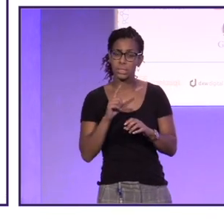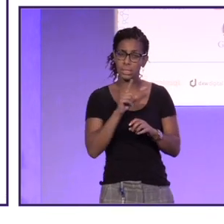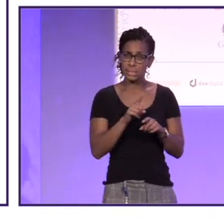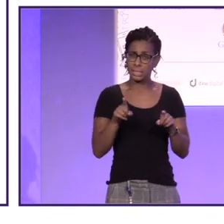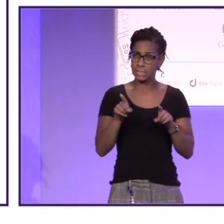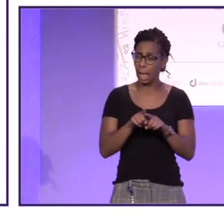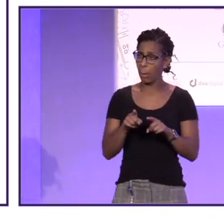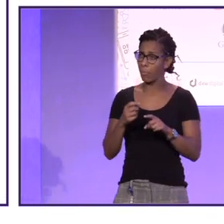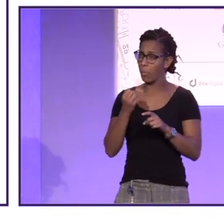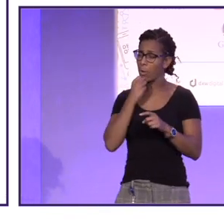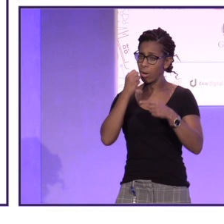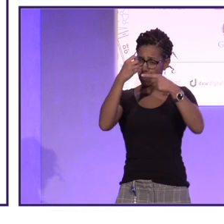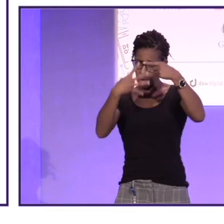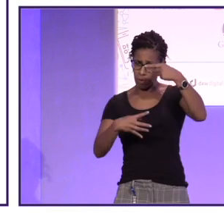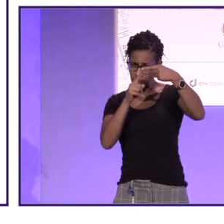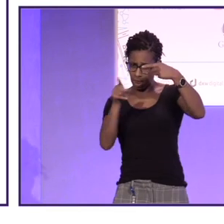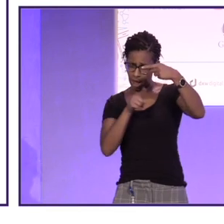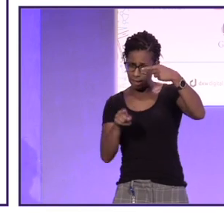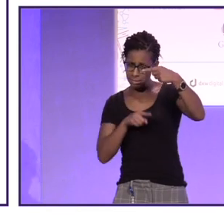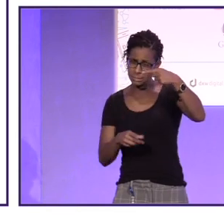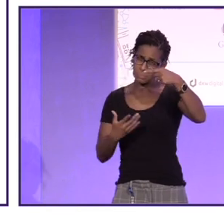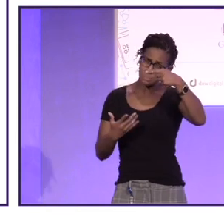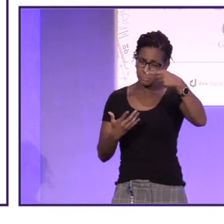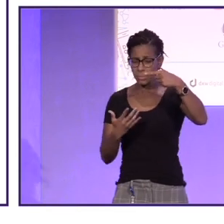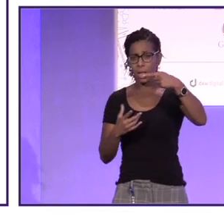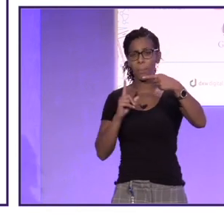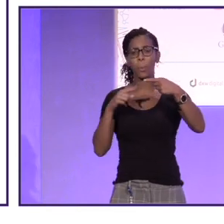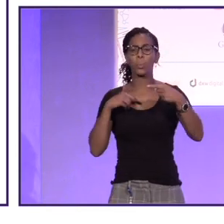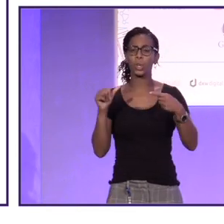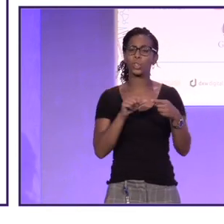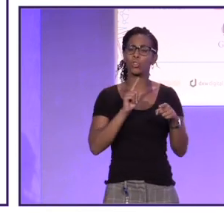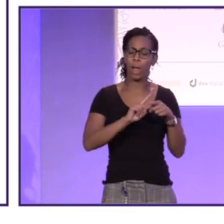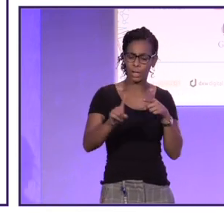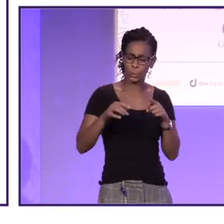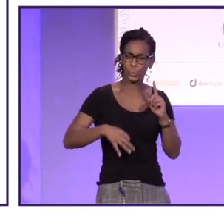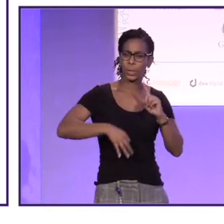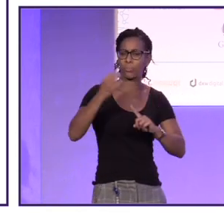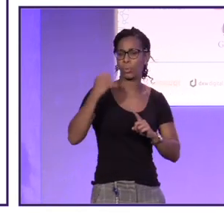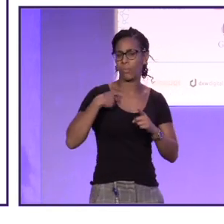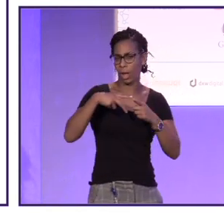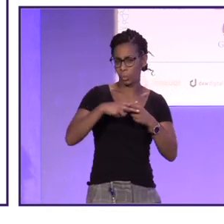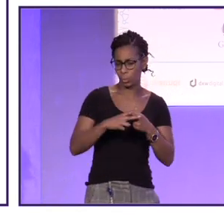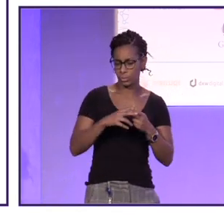We should try to improve and question our tools. Why did YAML become so popular?